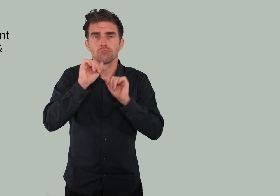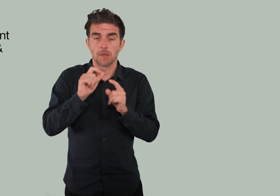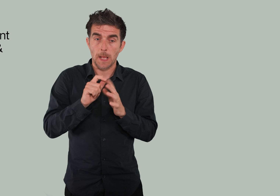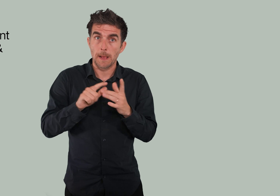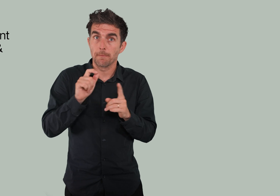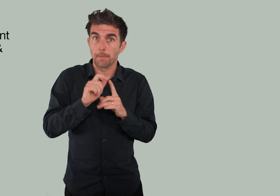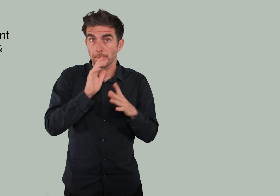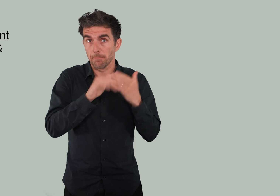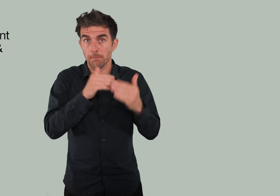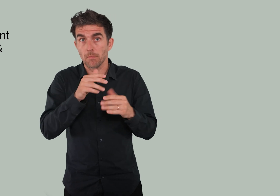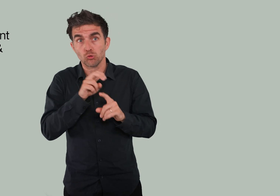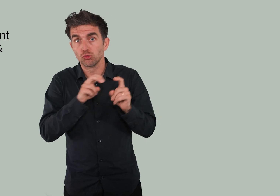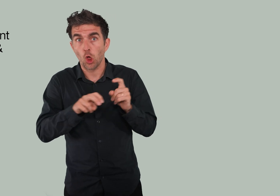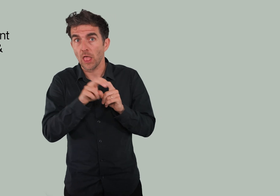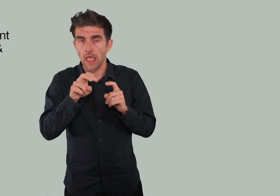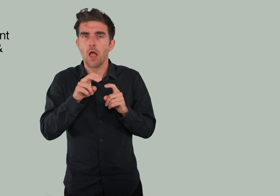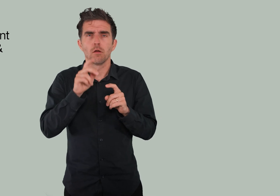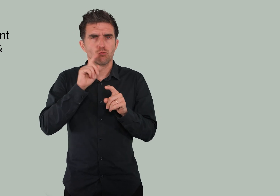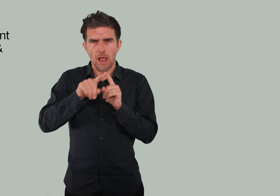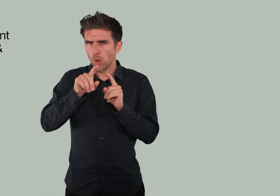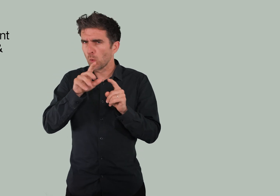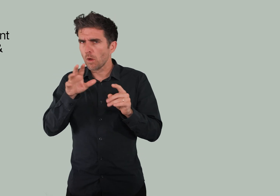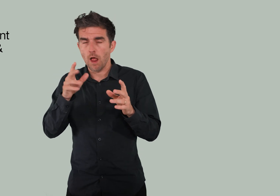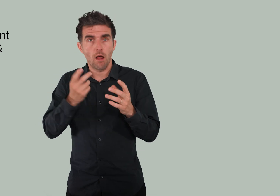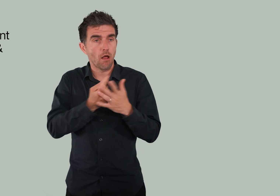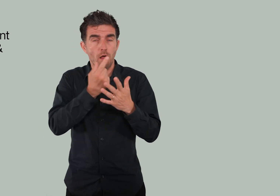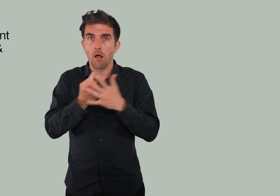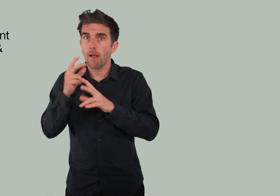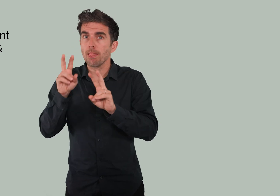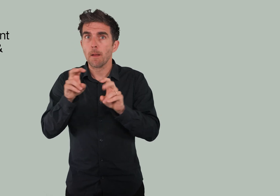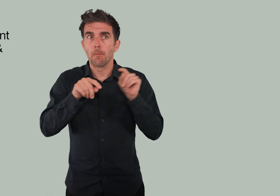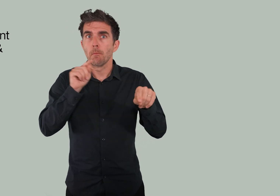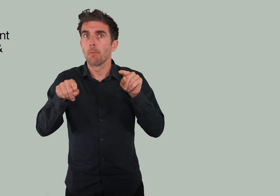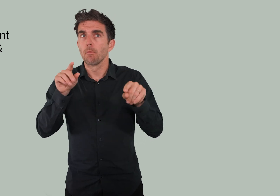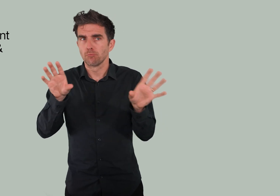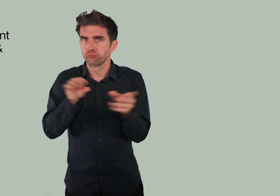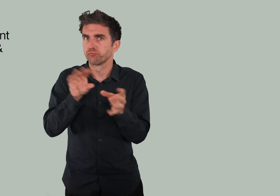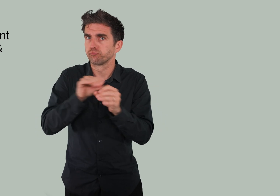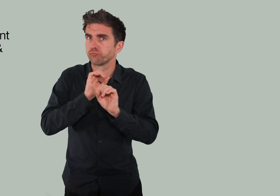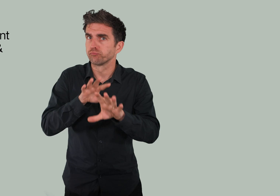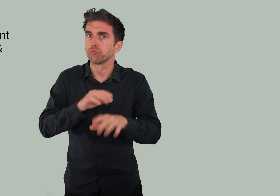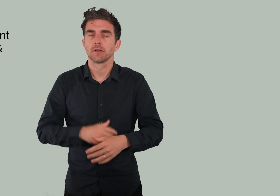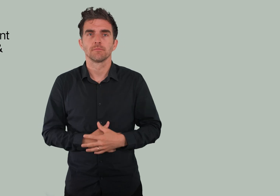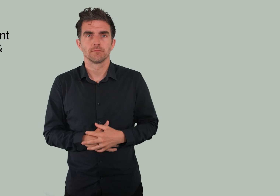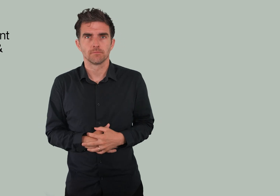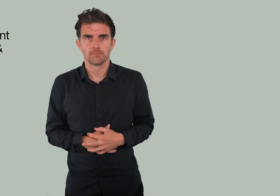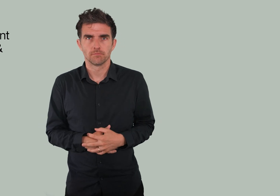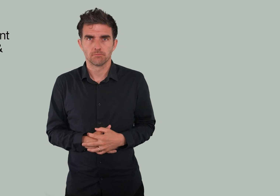of the PIP customer journey and summarised cross-cutting themes.